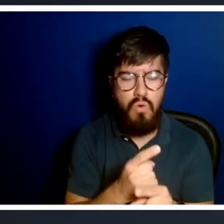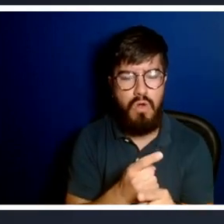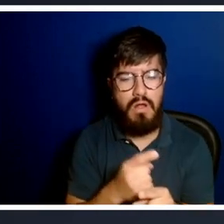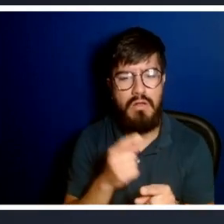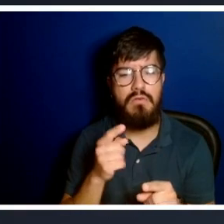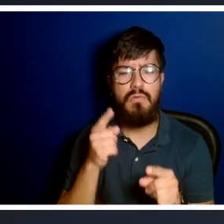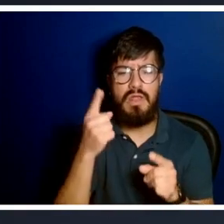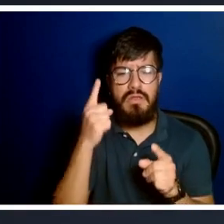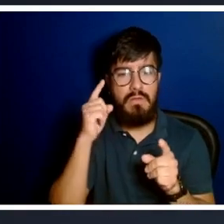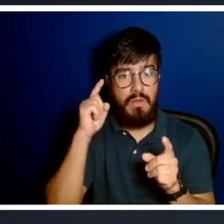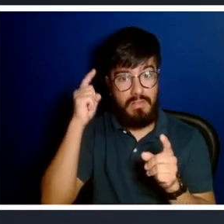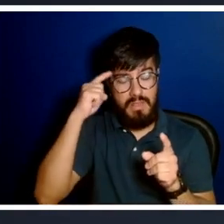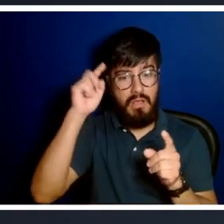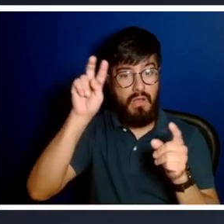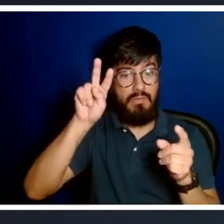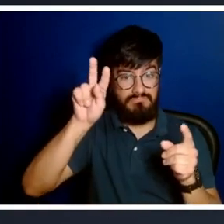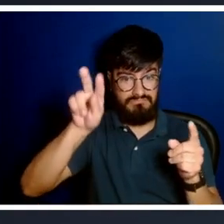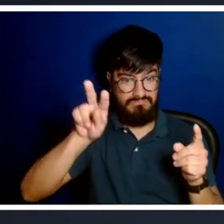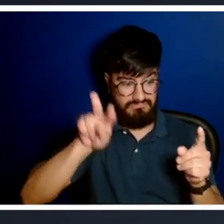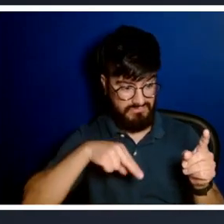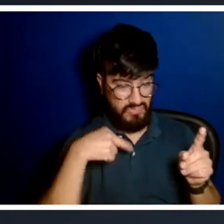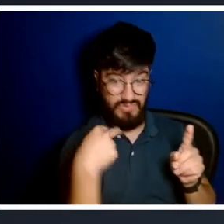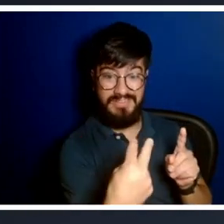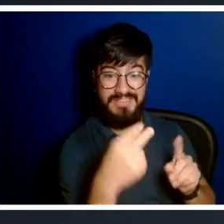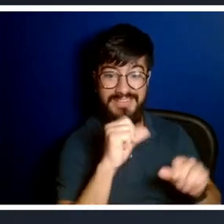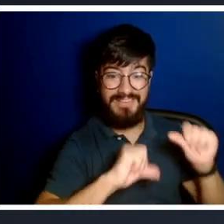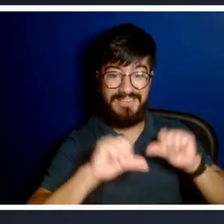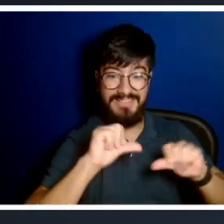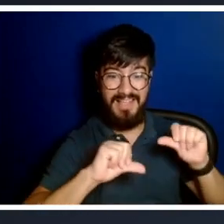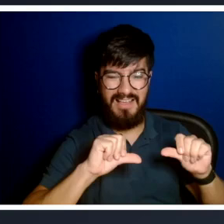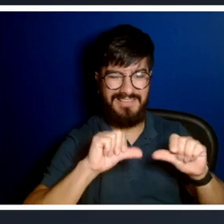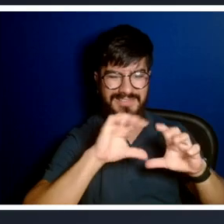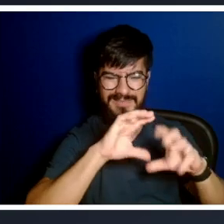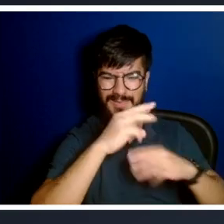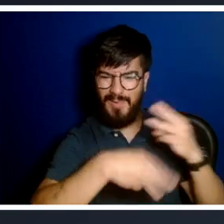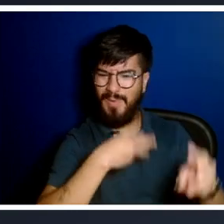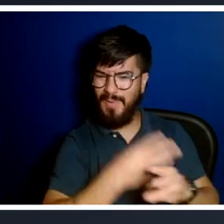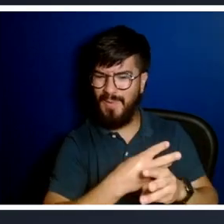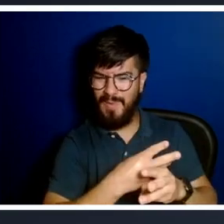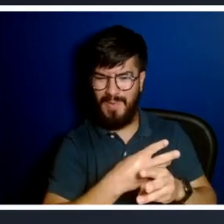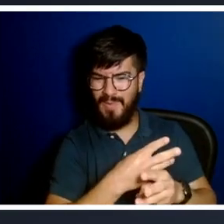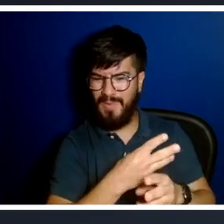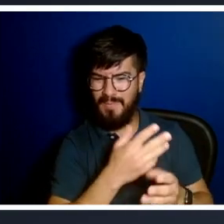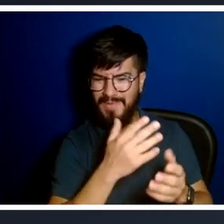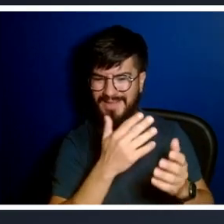like, climate change, global change, we'd all -- the joy piece is often not the focus. So,